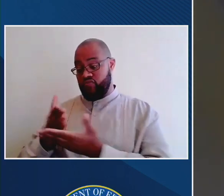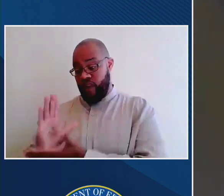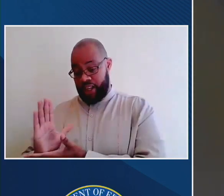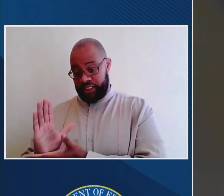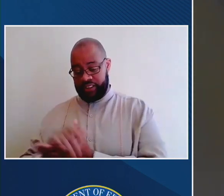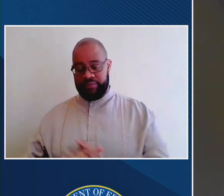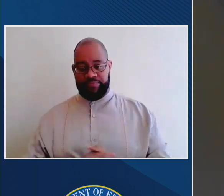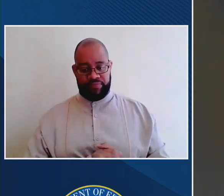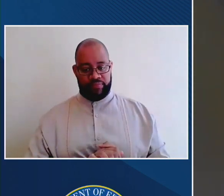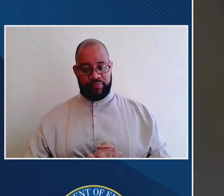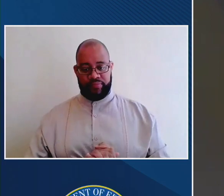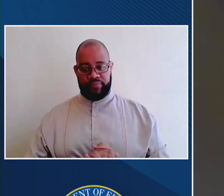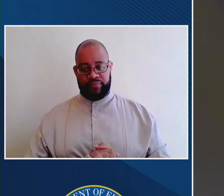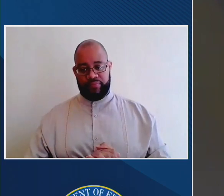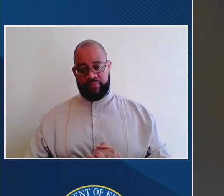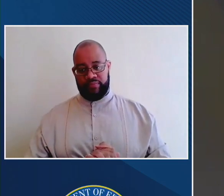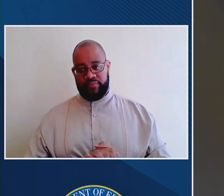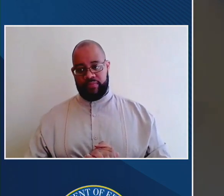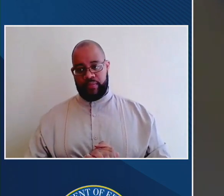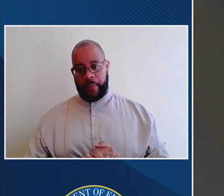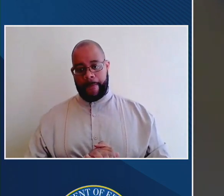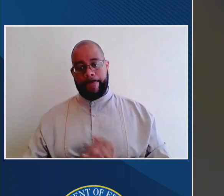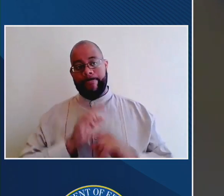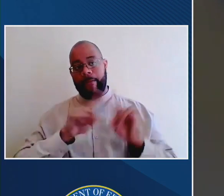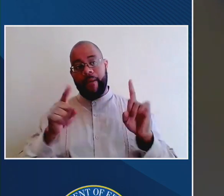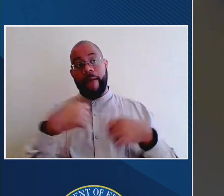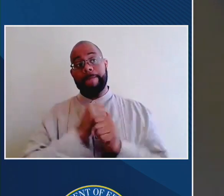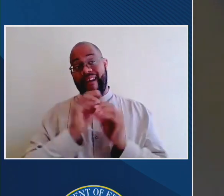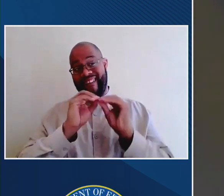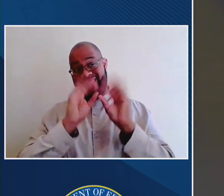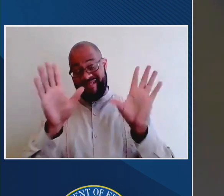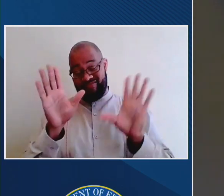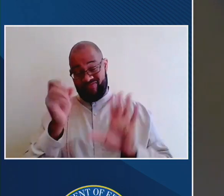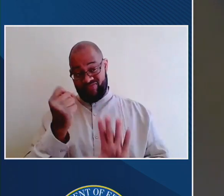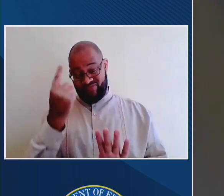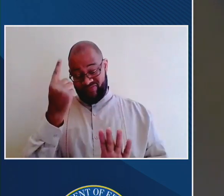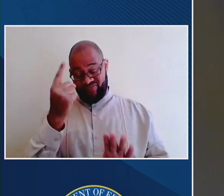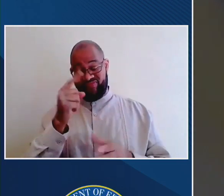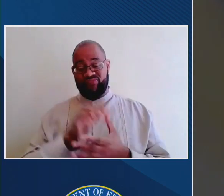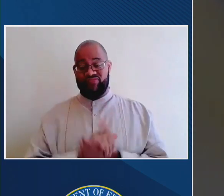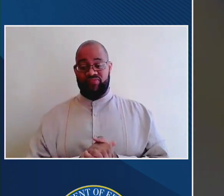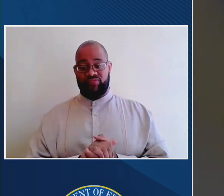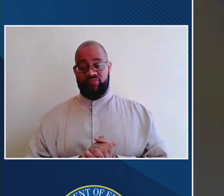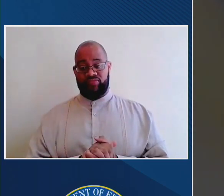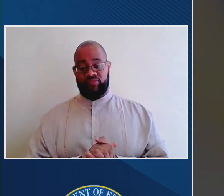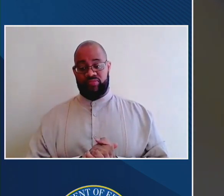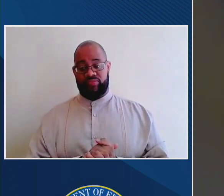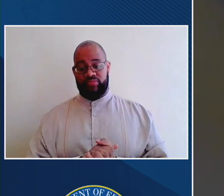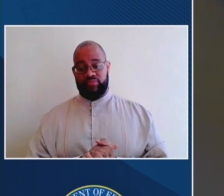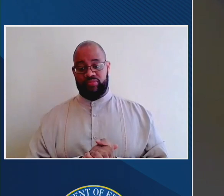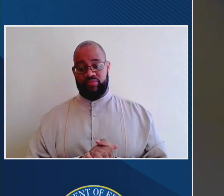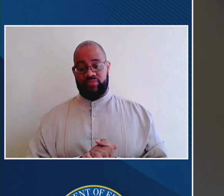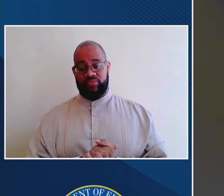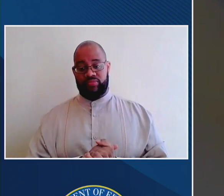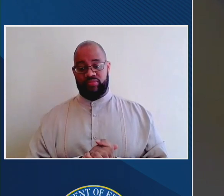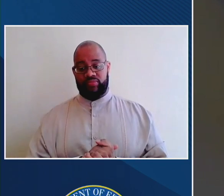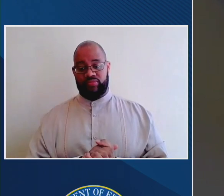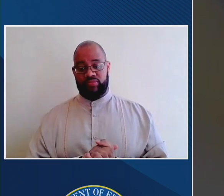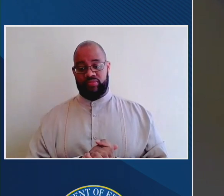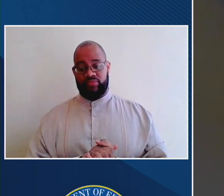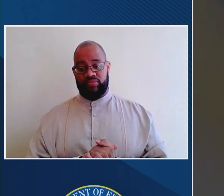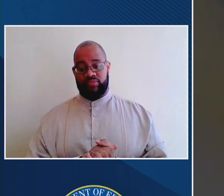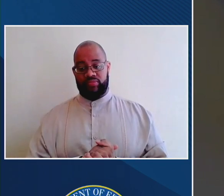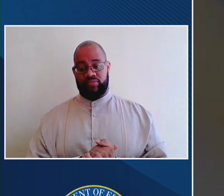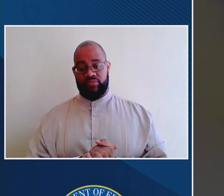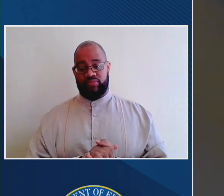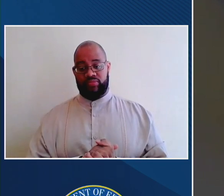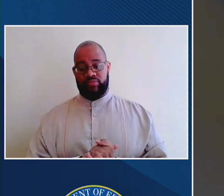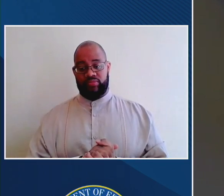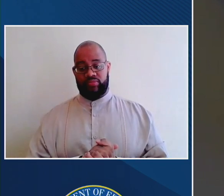But they have made it clear that they're